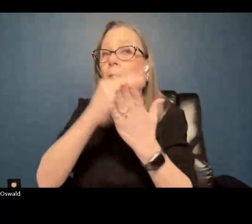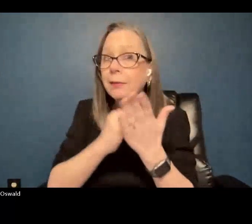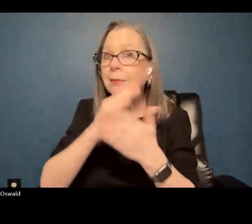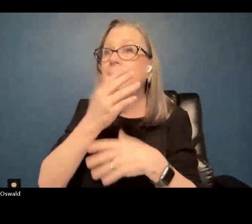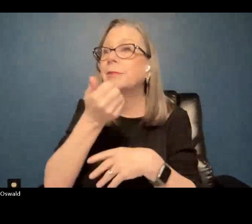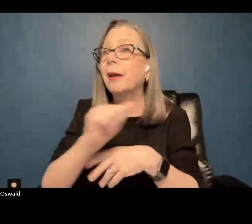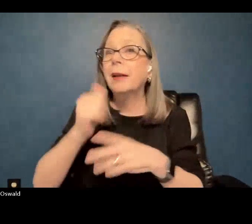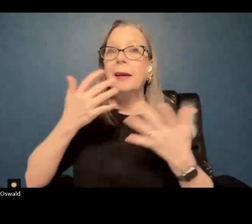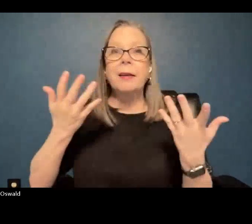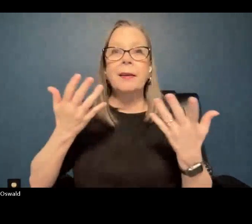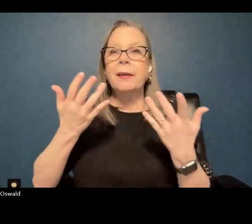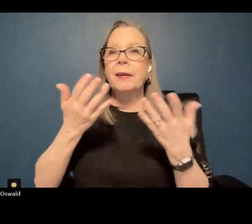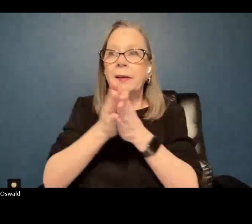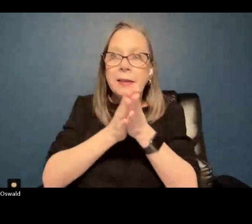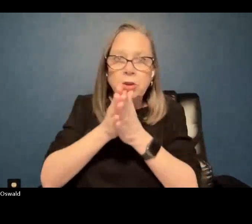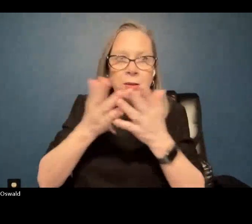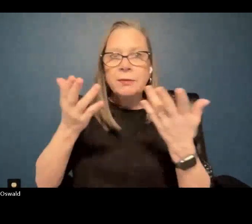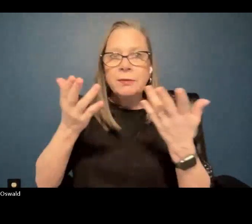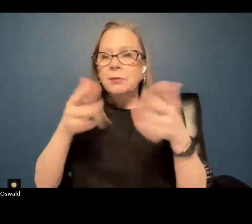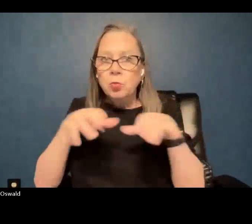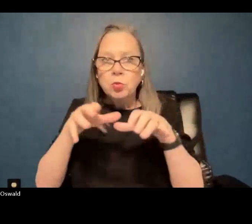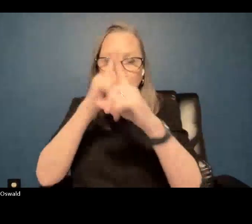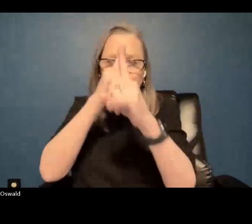initiatives related to the direct care workforce.